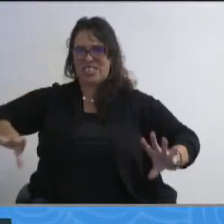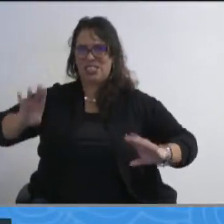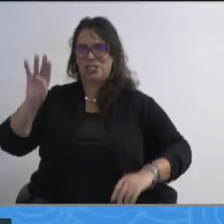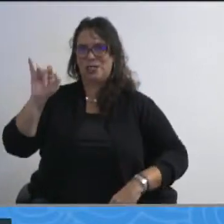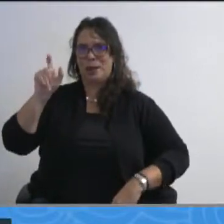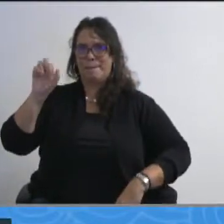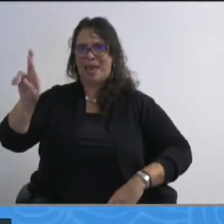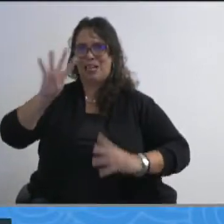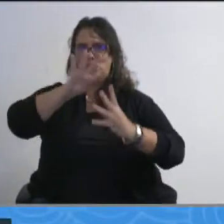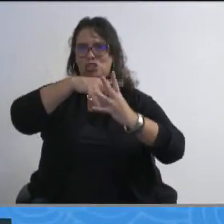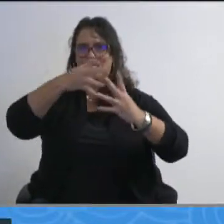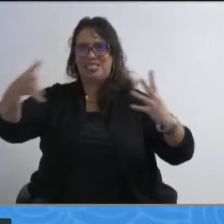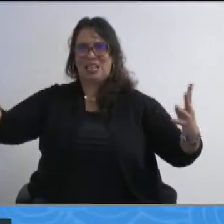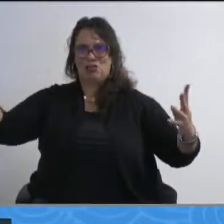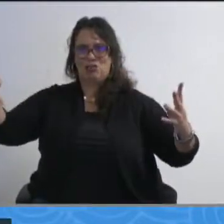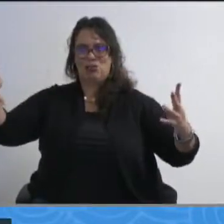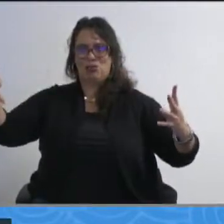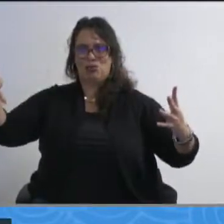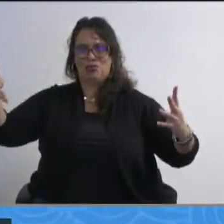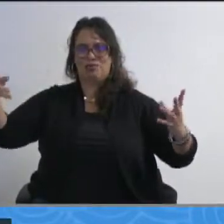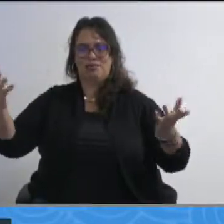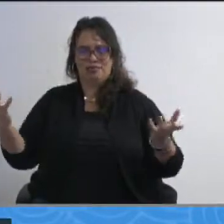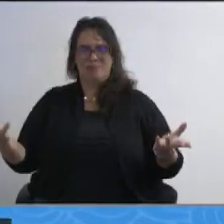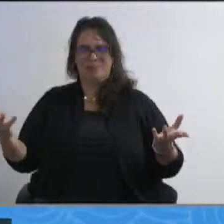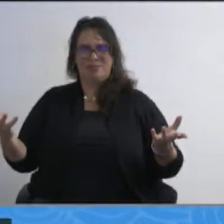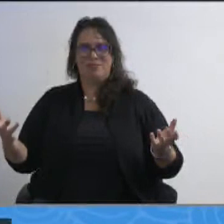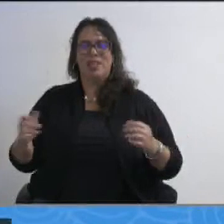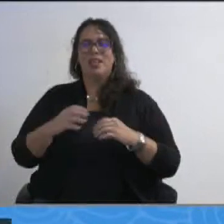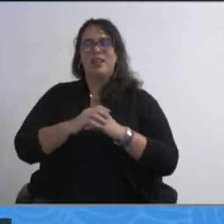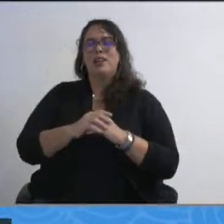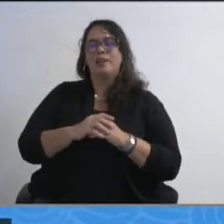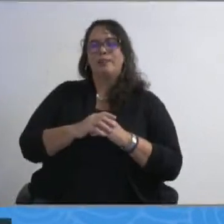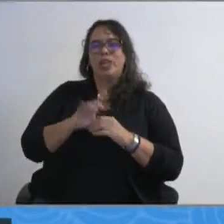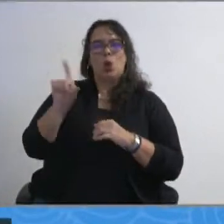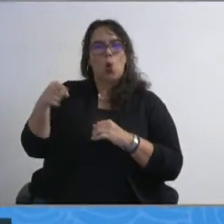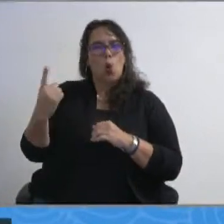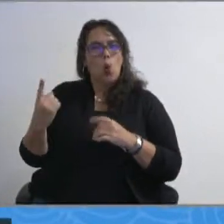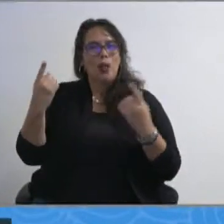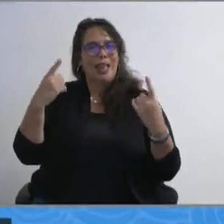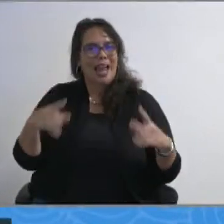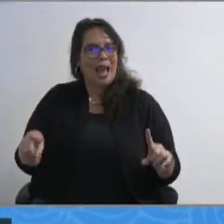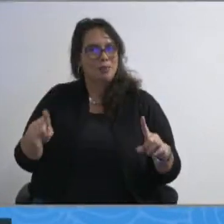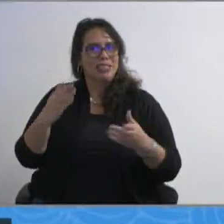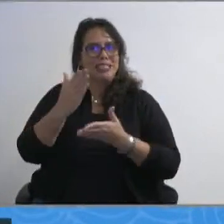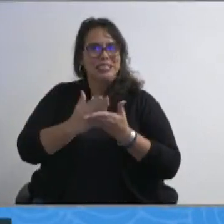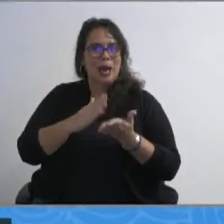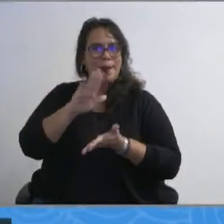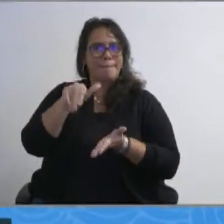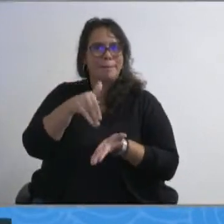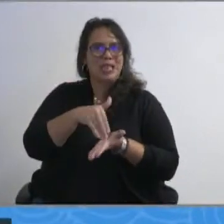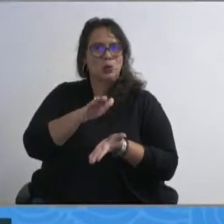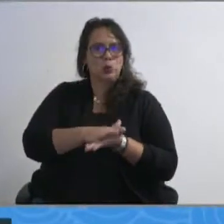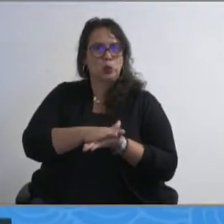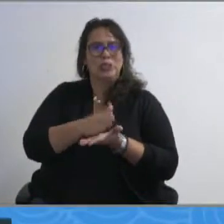of each of the students. And this only happens in some middle schools and some high schools.